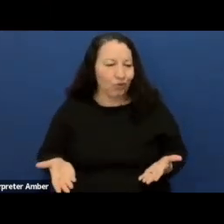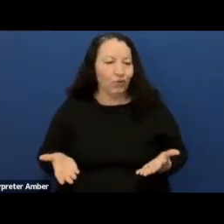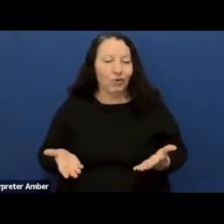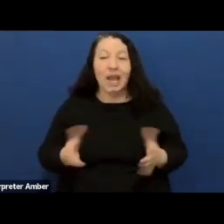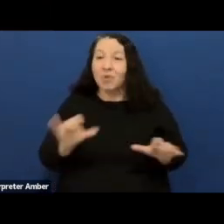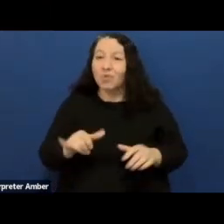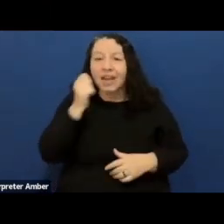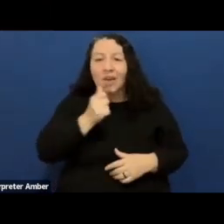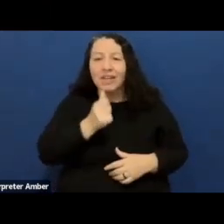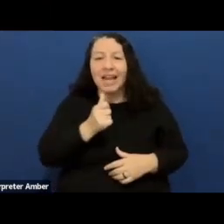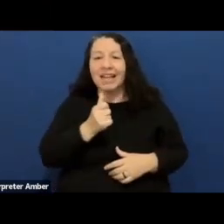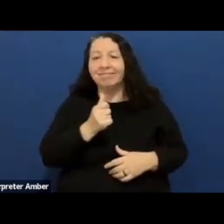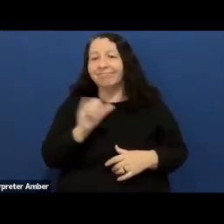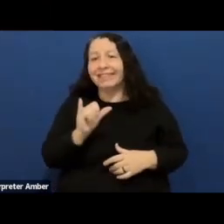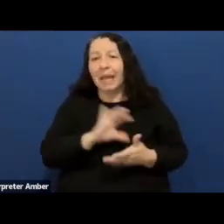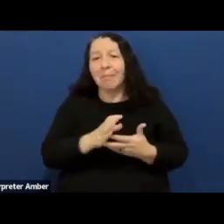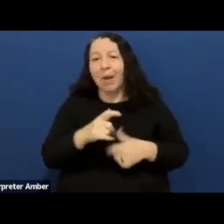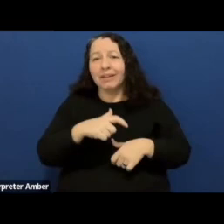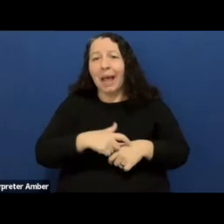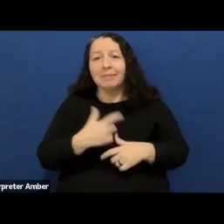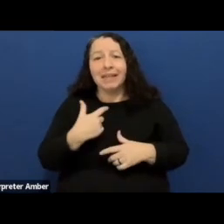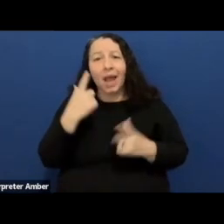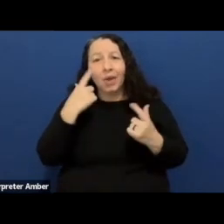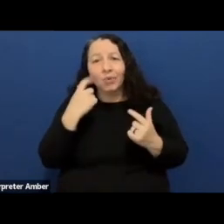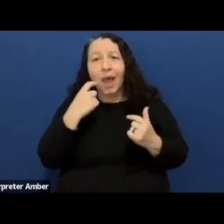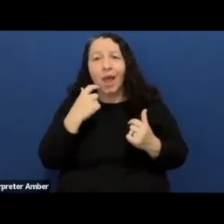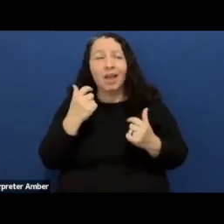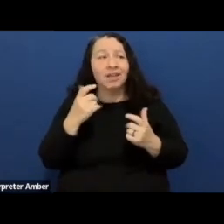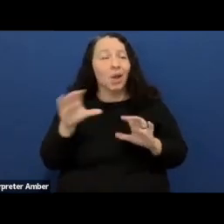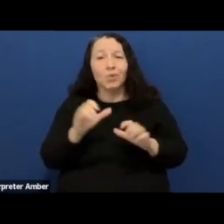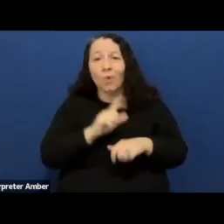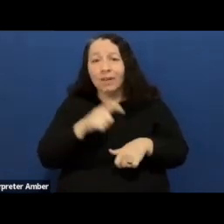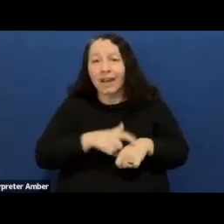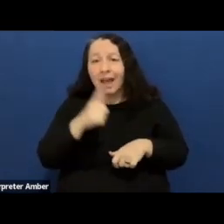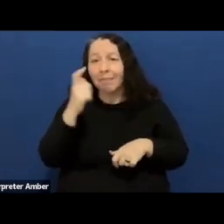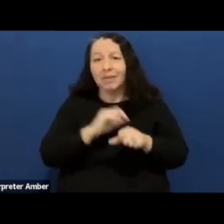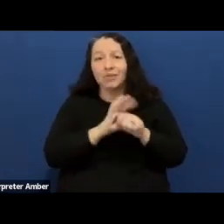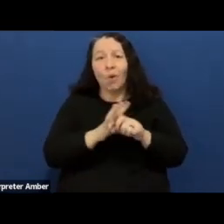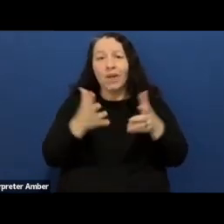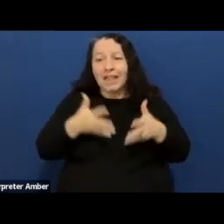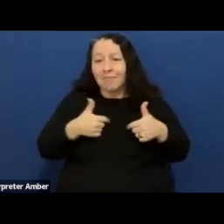here, and I do. Daily. At least as often as I cry, which I do all the time now